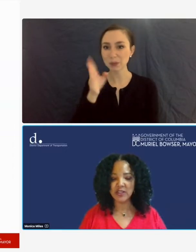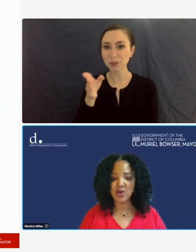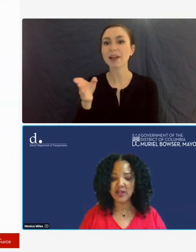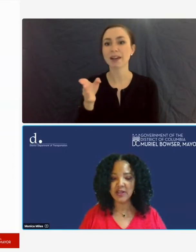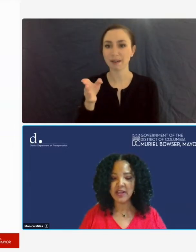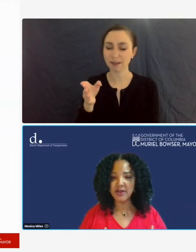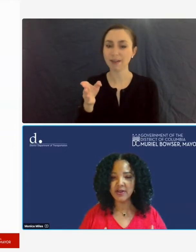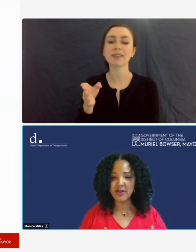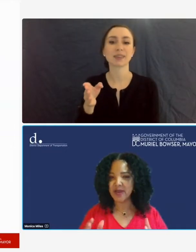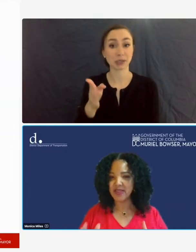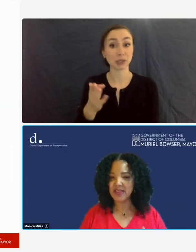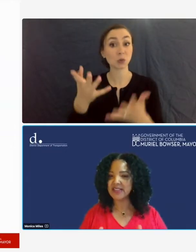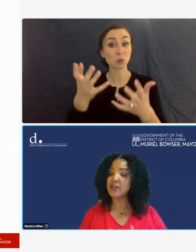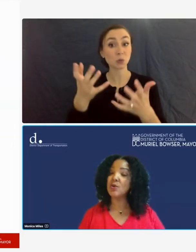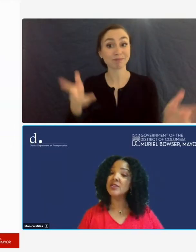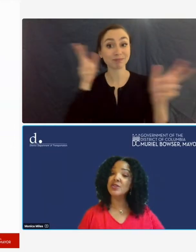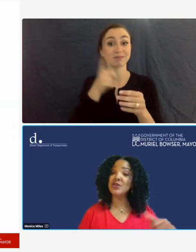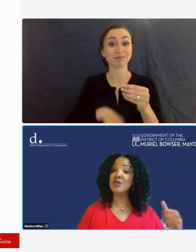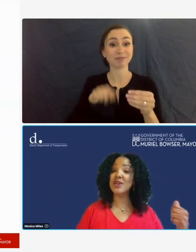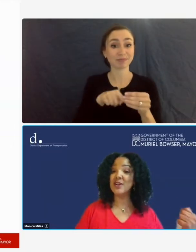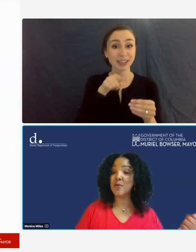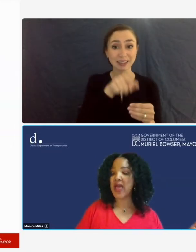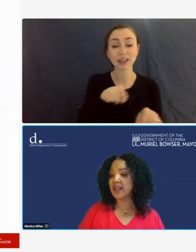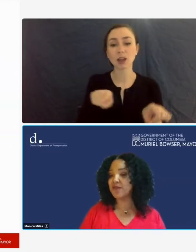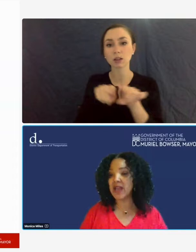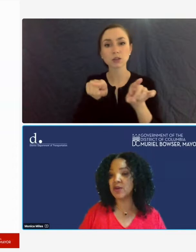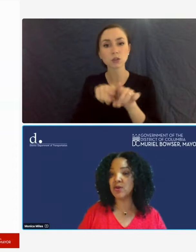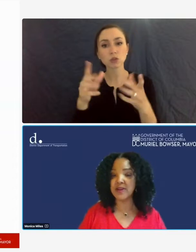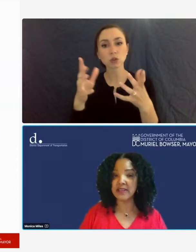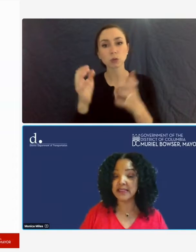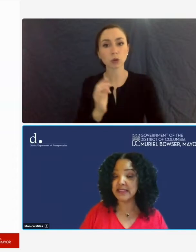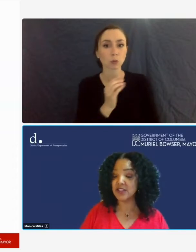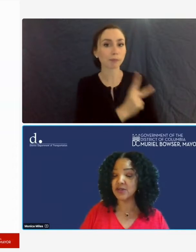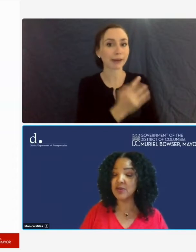want to hear about this and also you're going to want to go back if you haven't already listened to